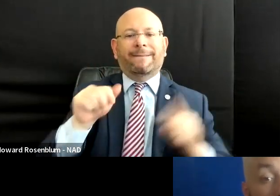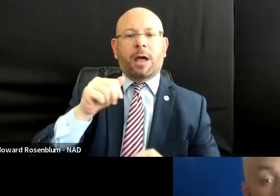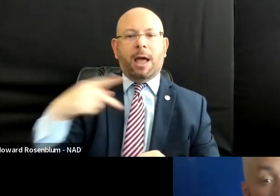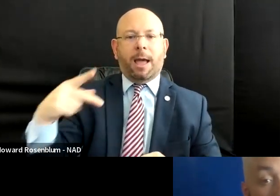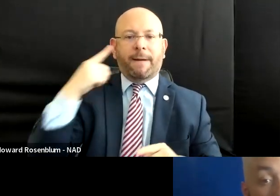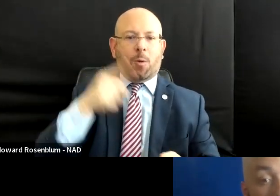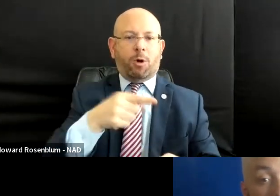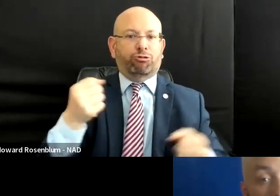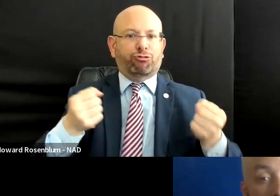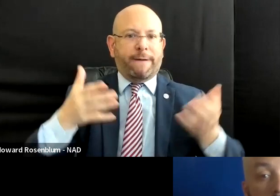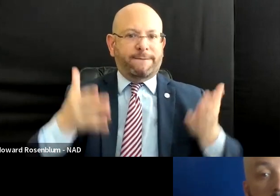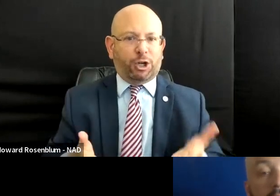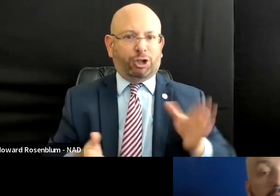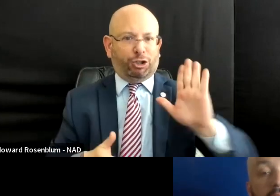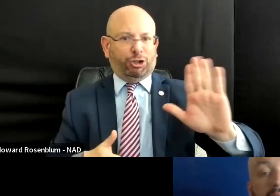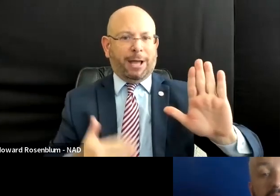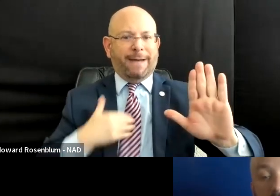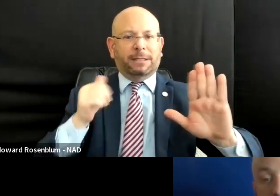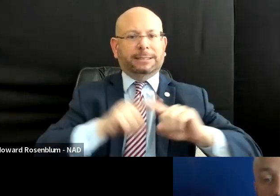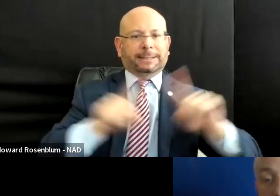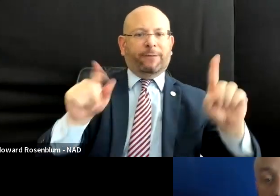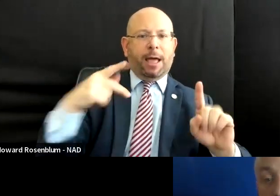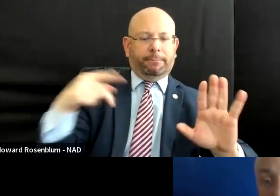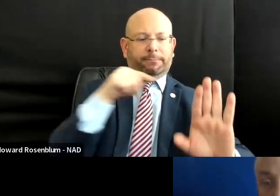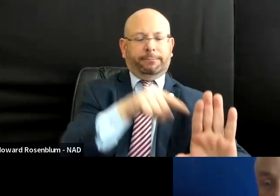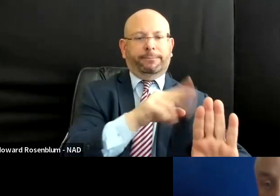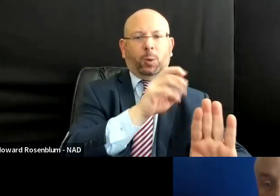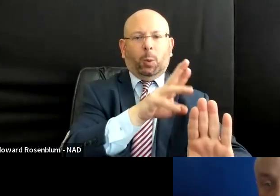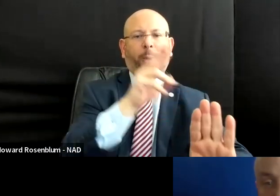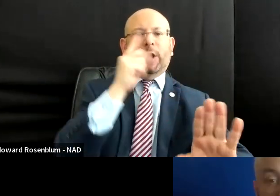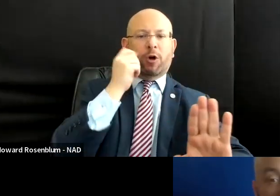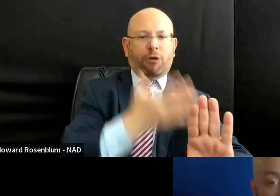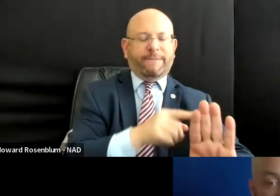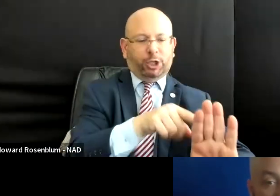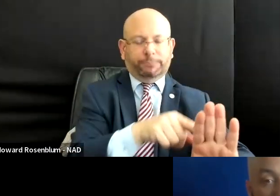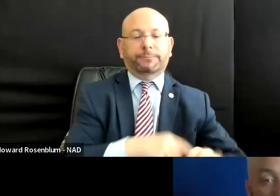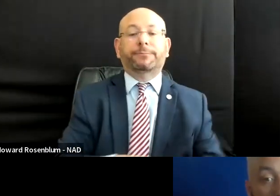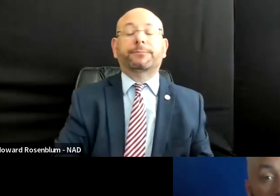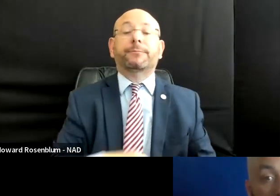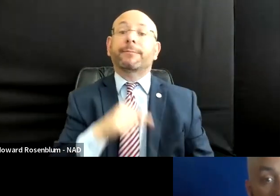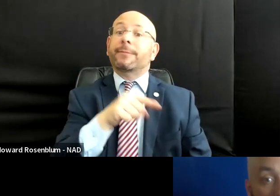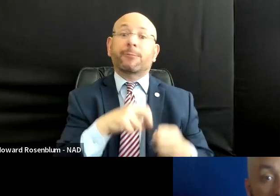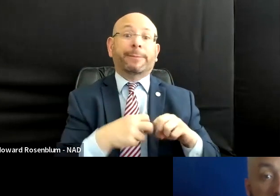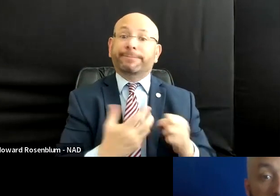drivers. When Uber and Lyft first started, the problem was that they had a exclusive